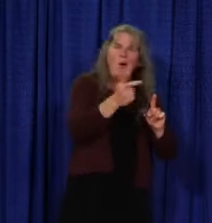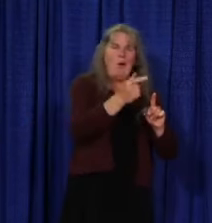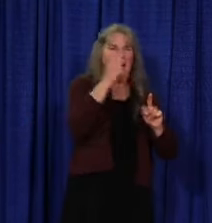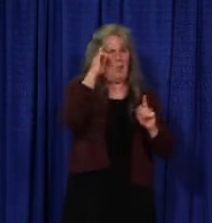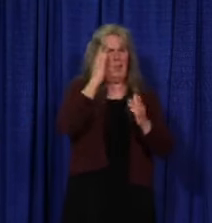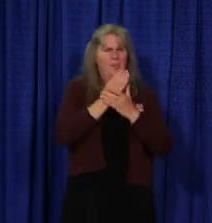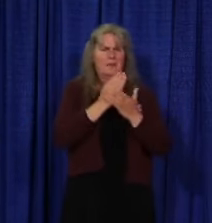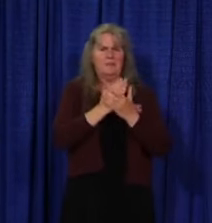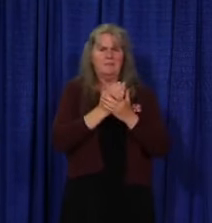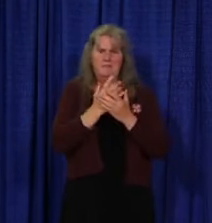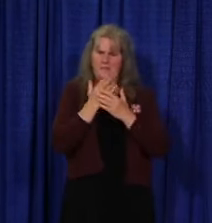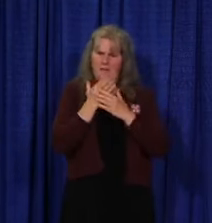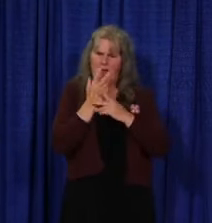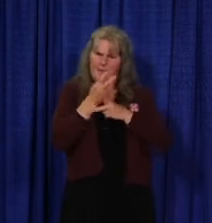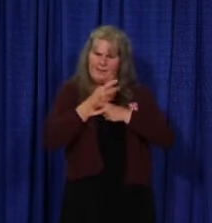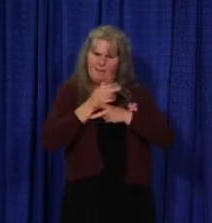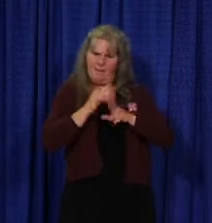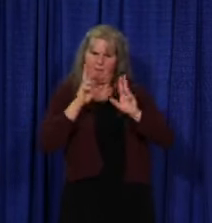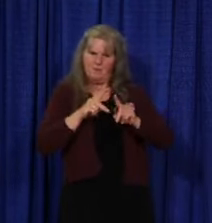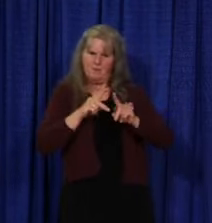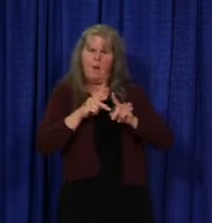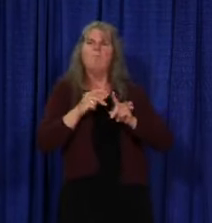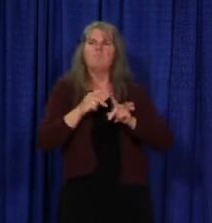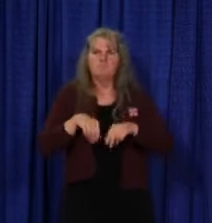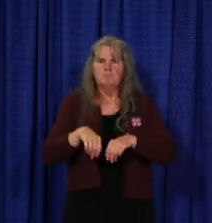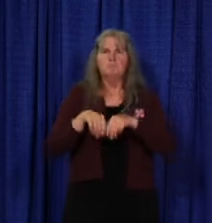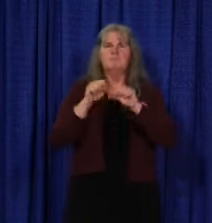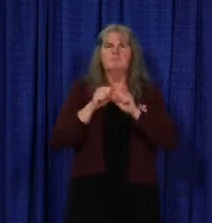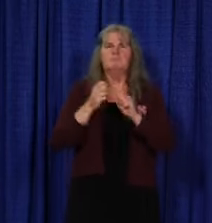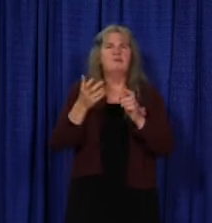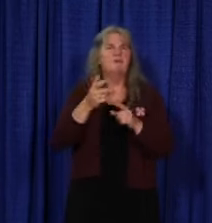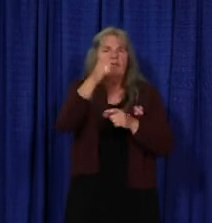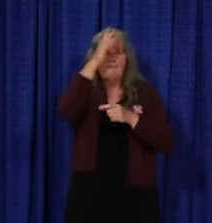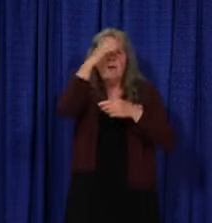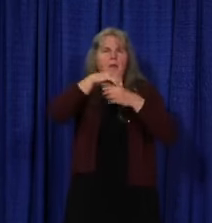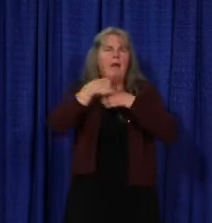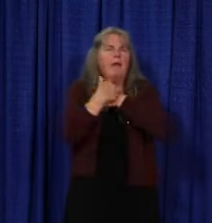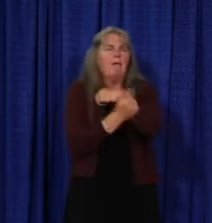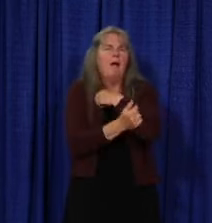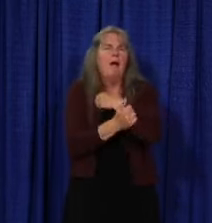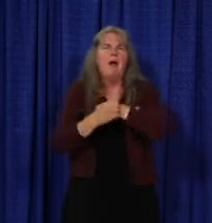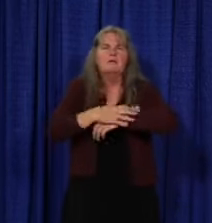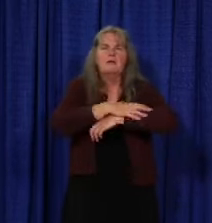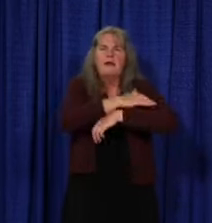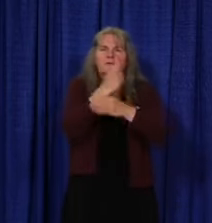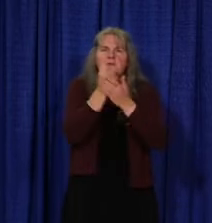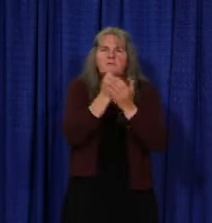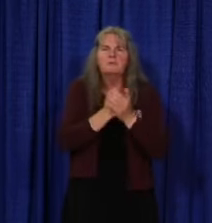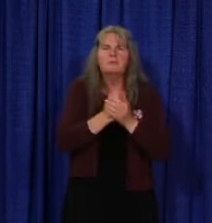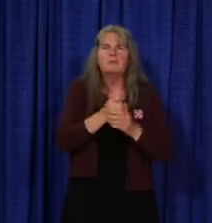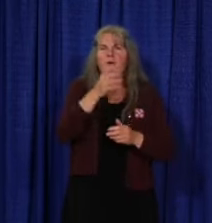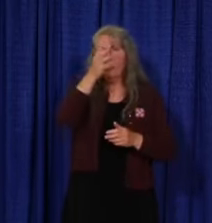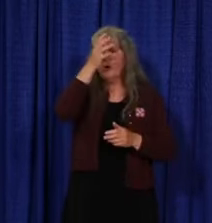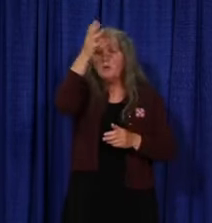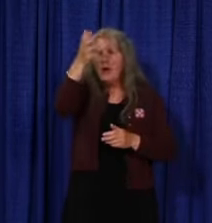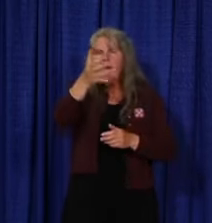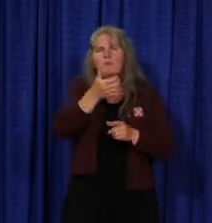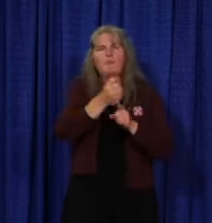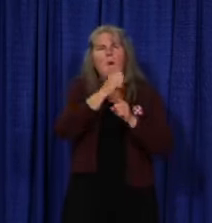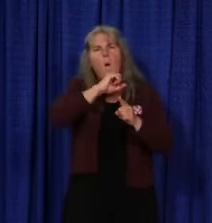someone who we want to put -- we need to all think of someone we want to protect.